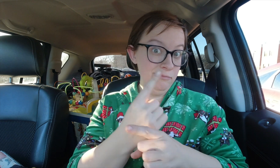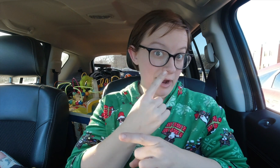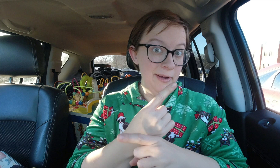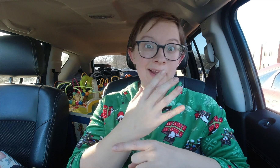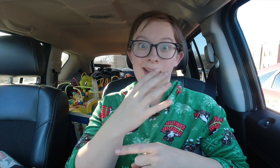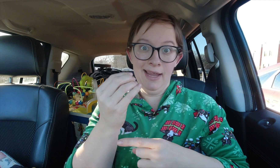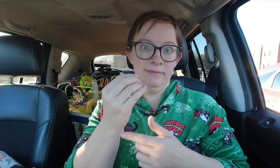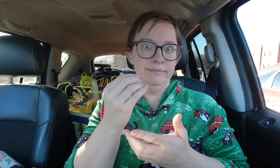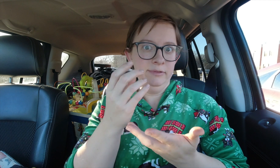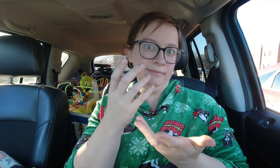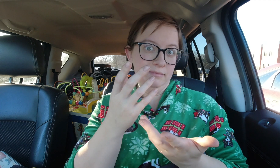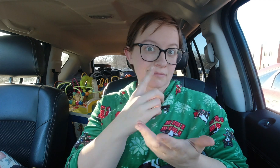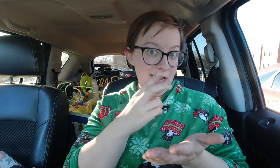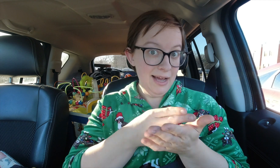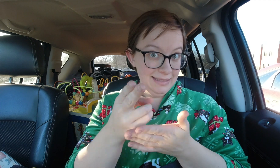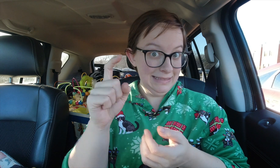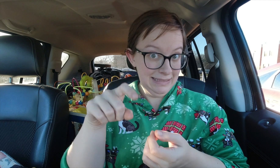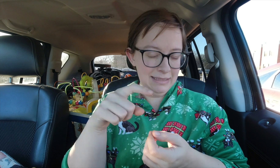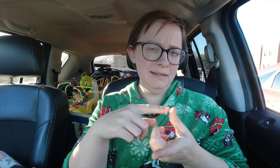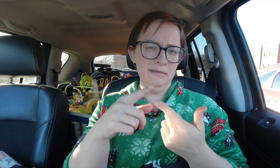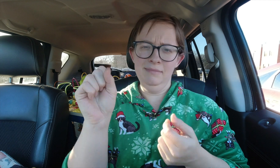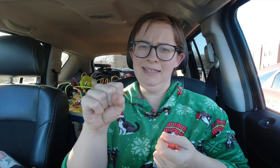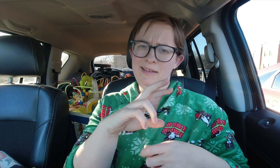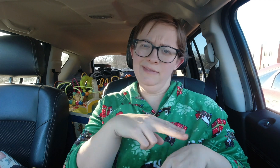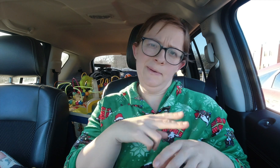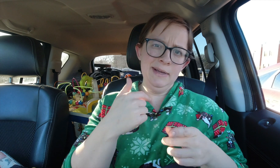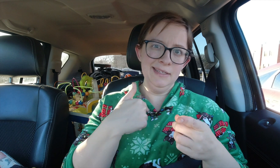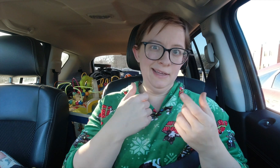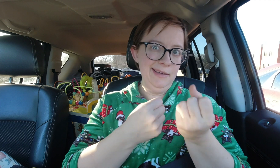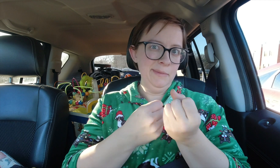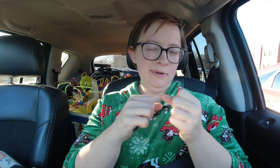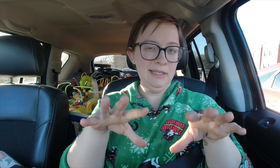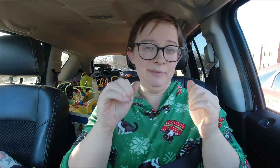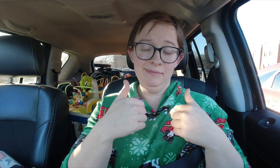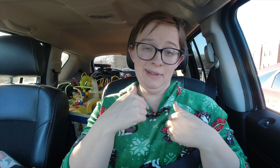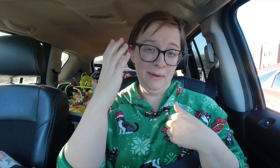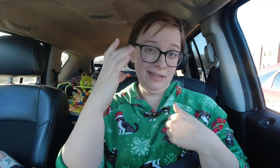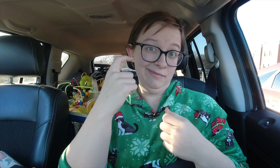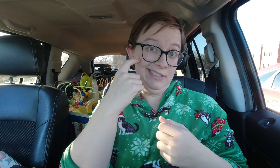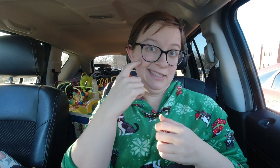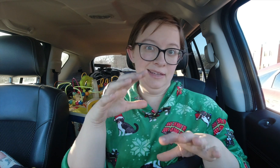If everything is done properly and it is an actual honest-to-goodness good adoption, then yes I do support it.